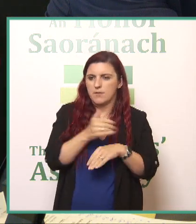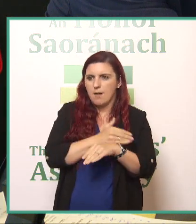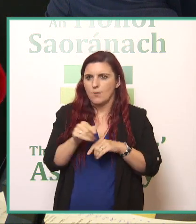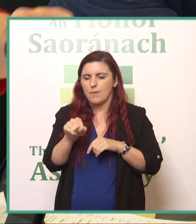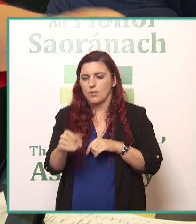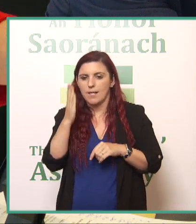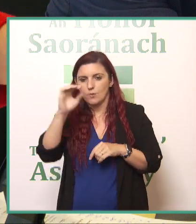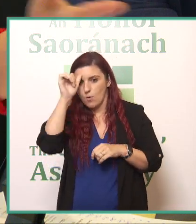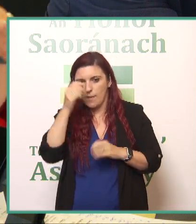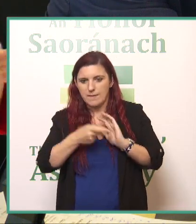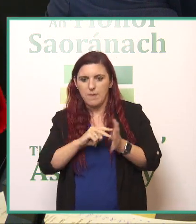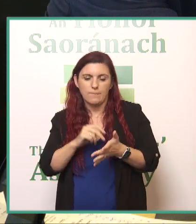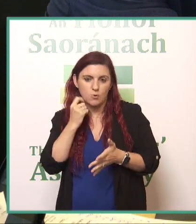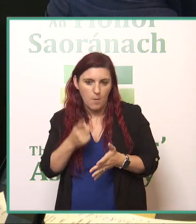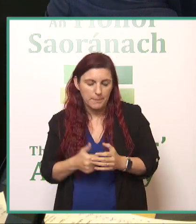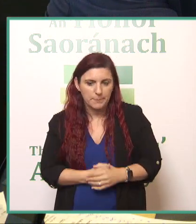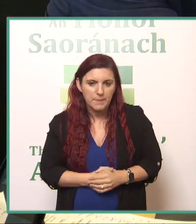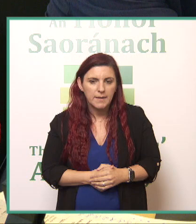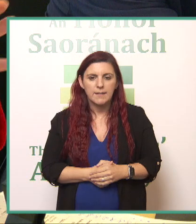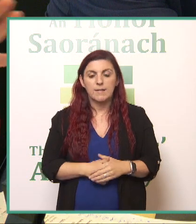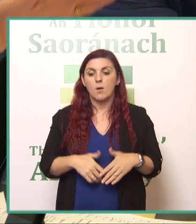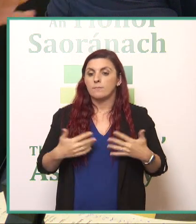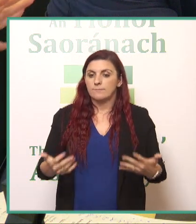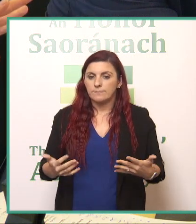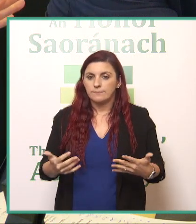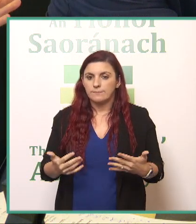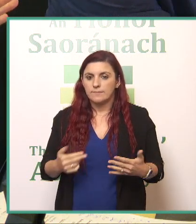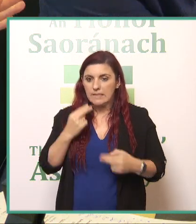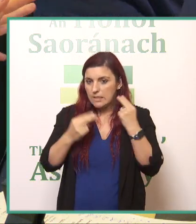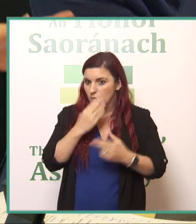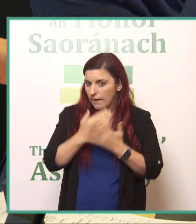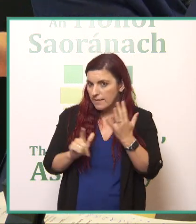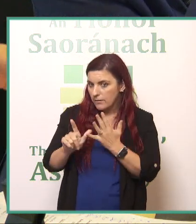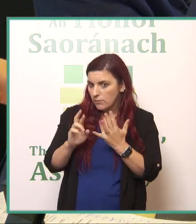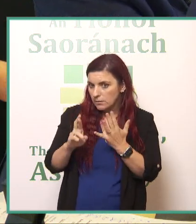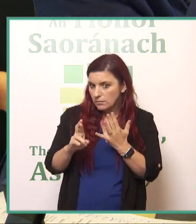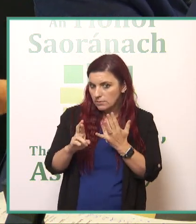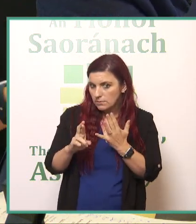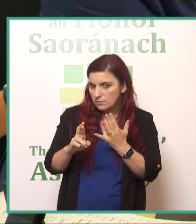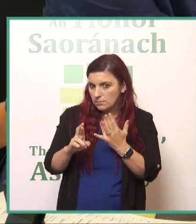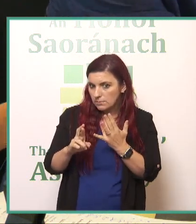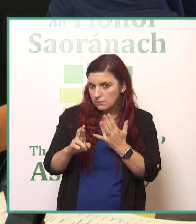you know that's the path we're on and so dinner I think is at half seven receptions at a quarter